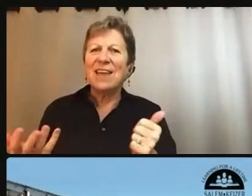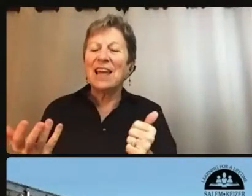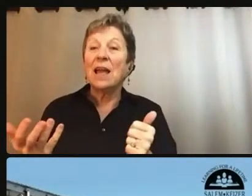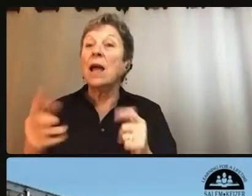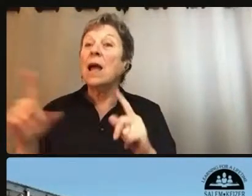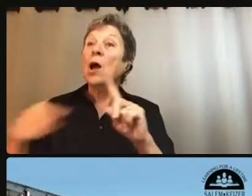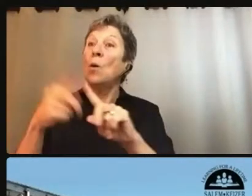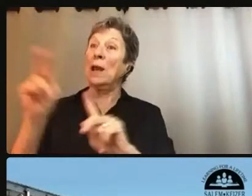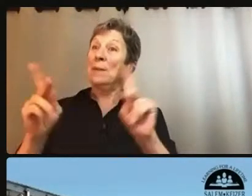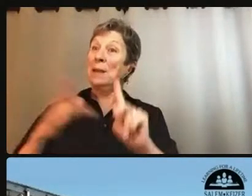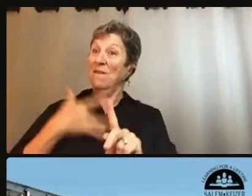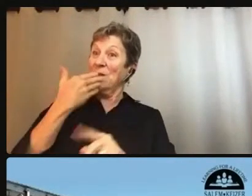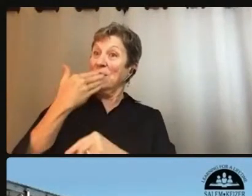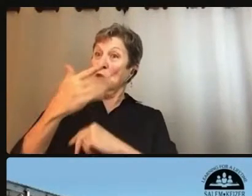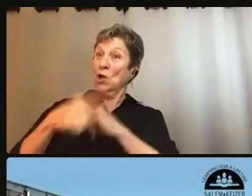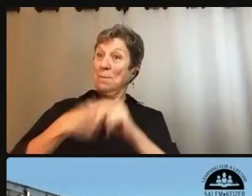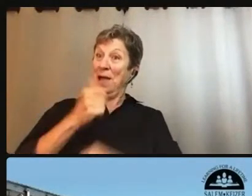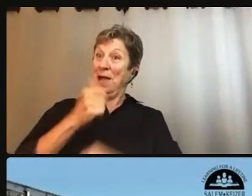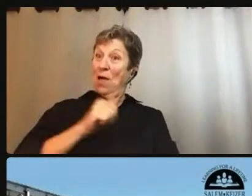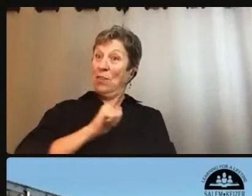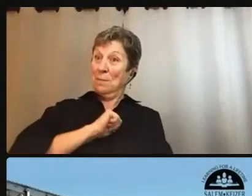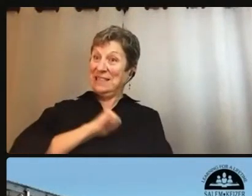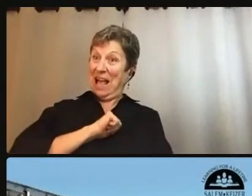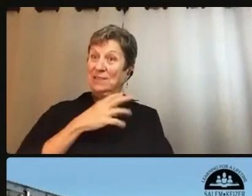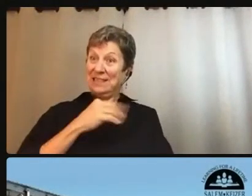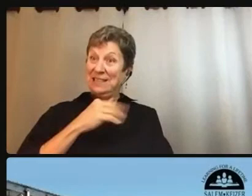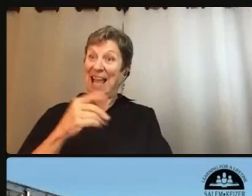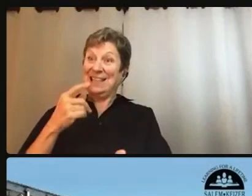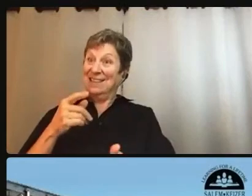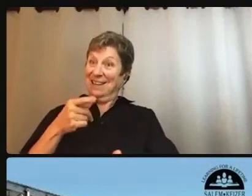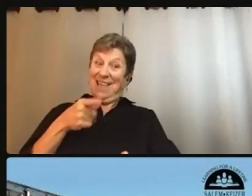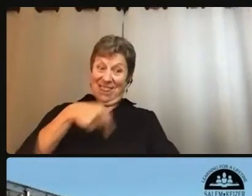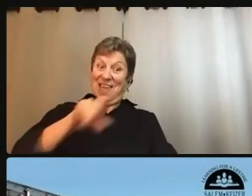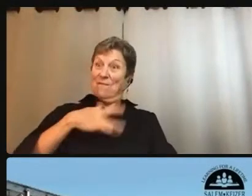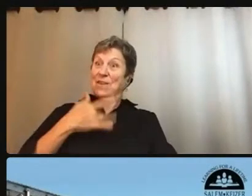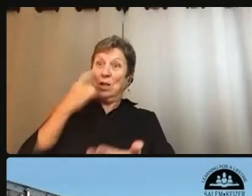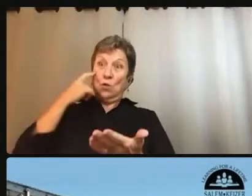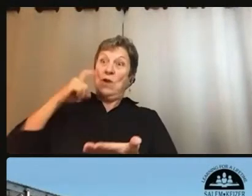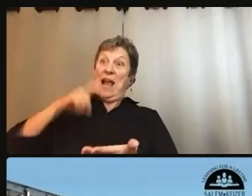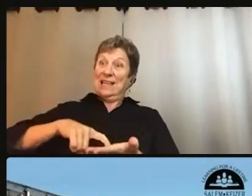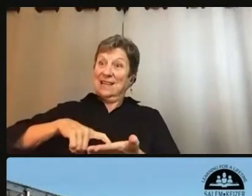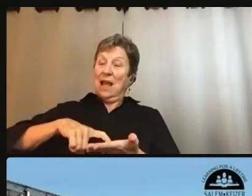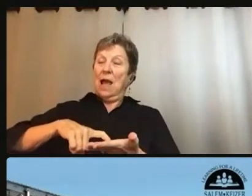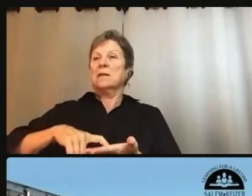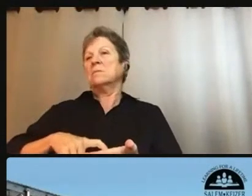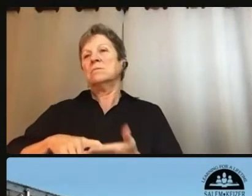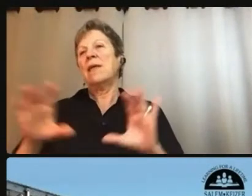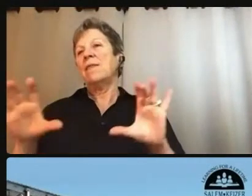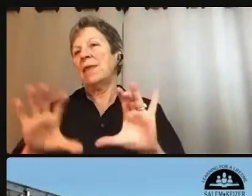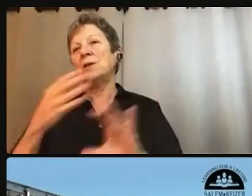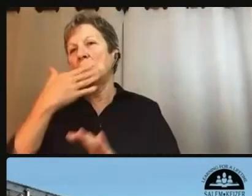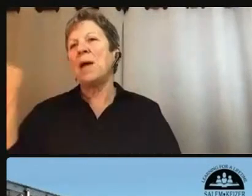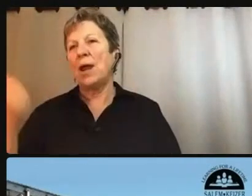DON'T HAVE ANYTHING. AND THAT'S WHERE THE REWARD SYSTEM KIND OF COMES INTO PLAY.